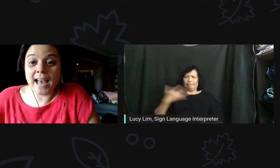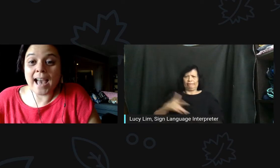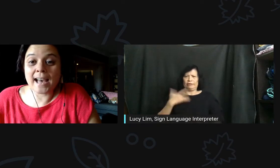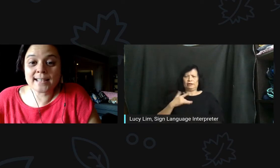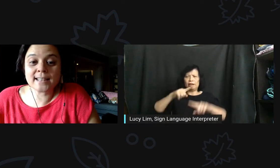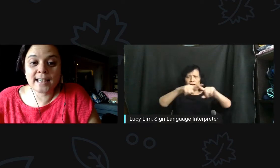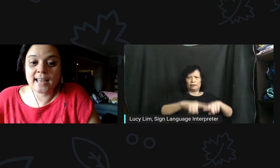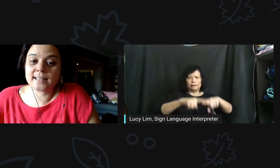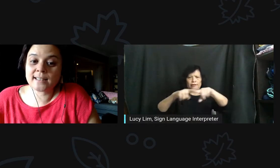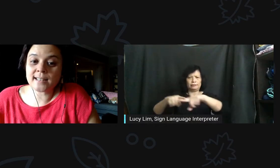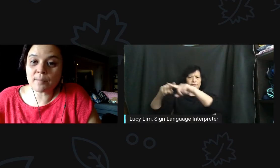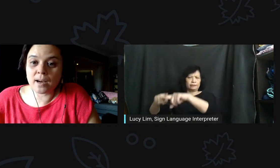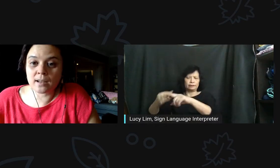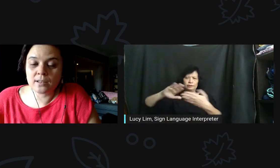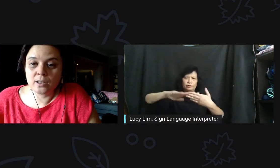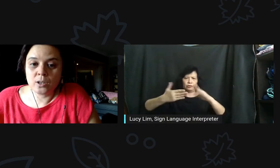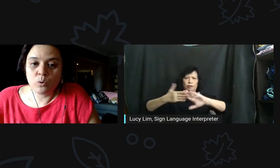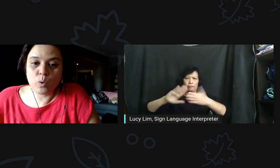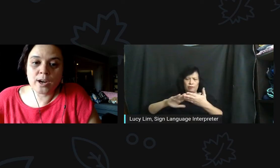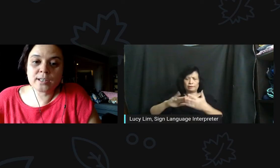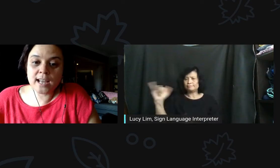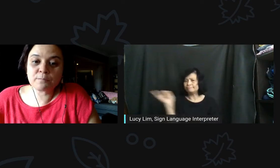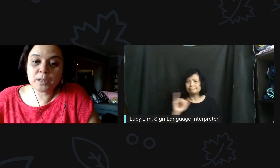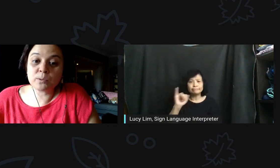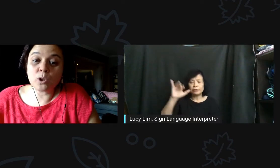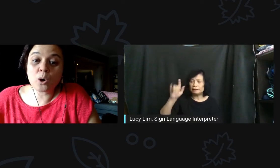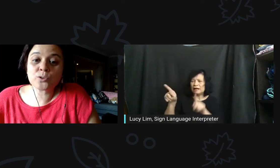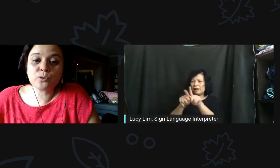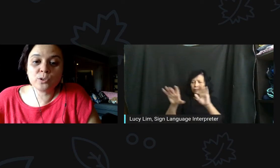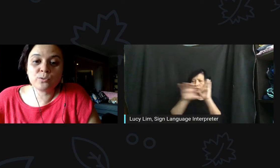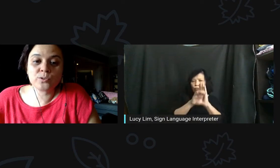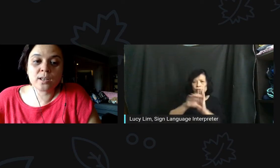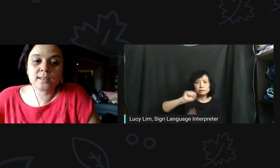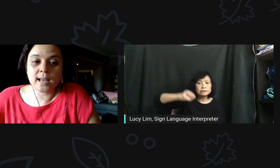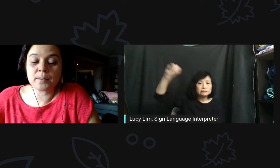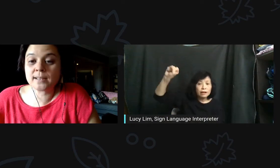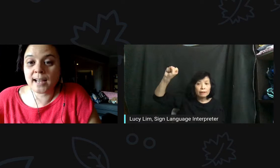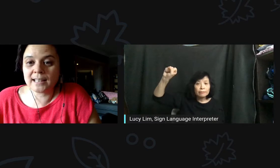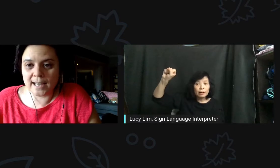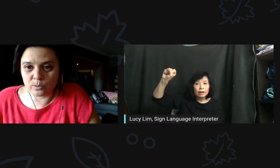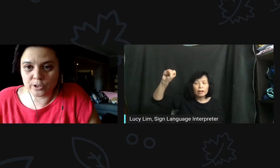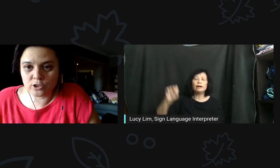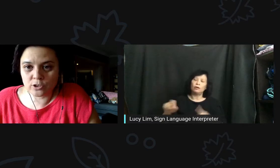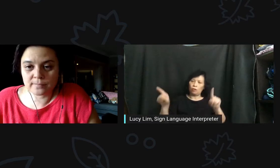And as in the case in Sabah, where Deaf people also use Sabah Sign Language